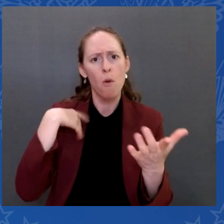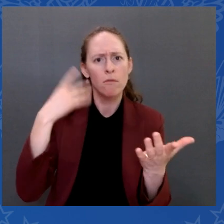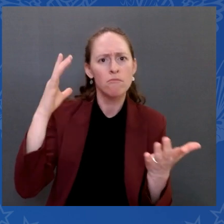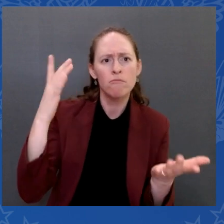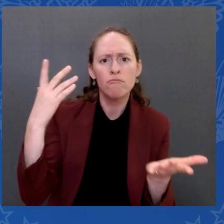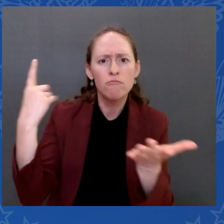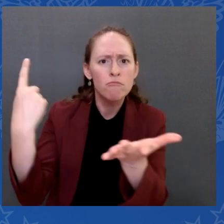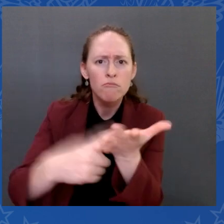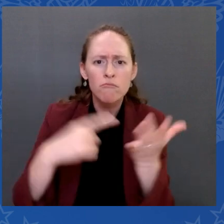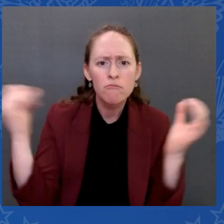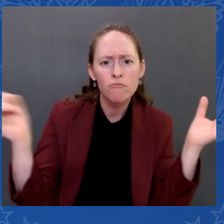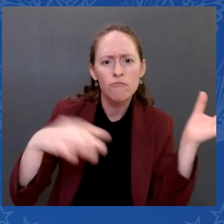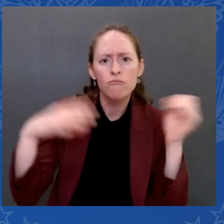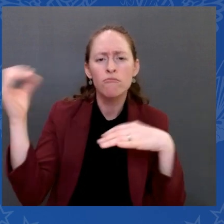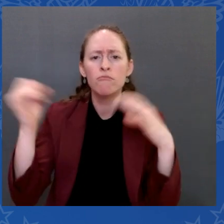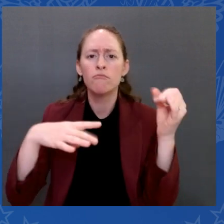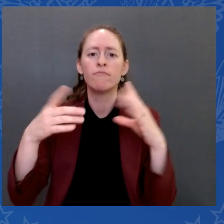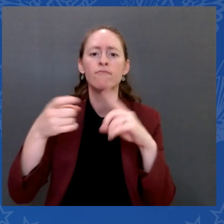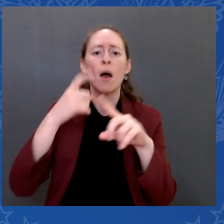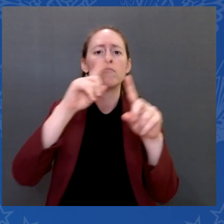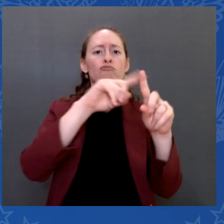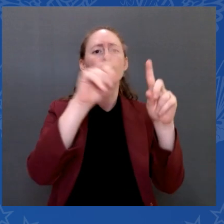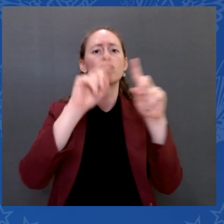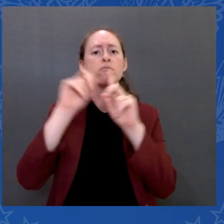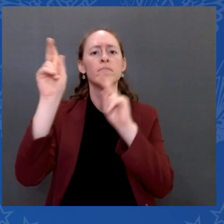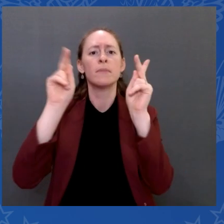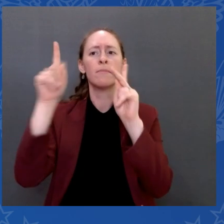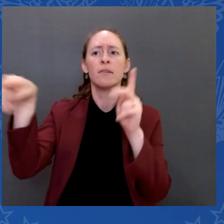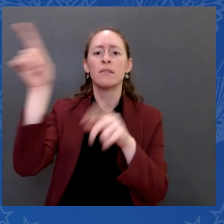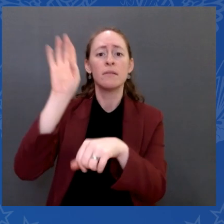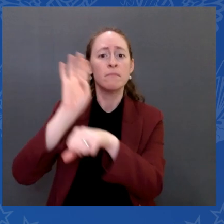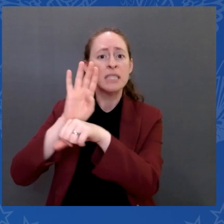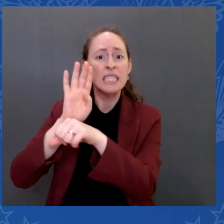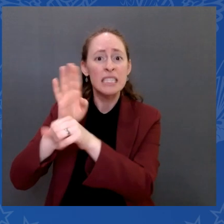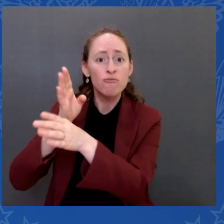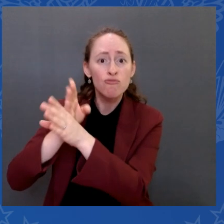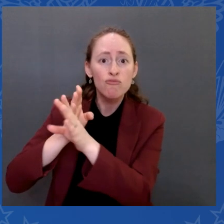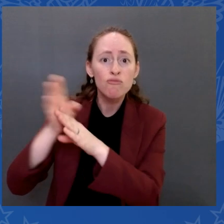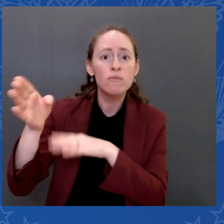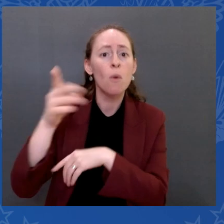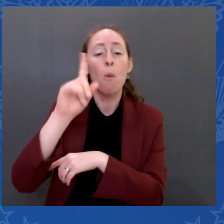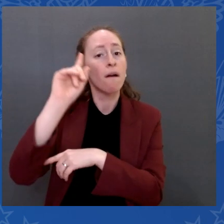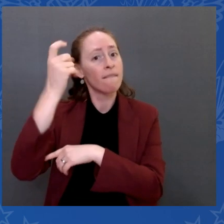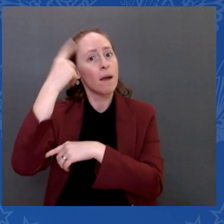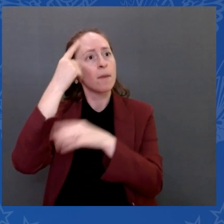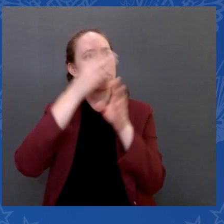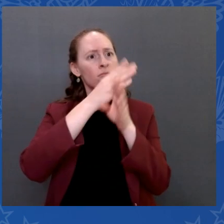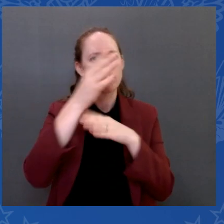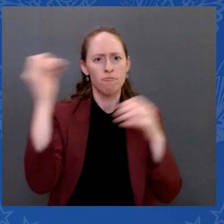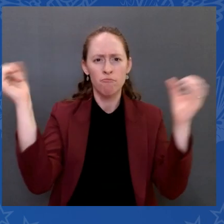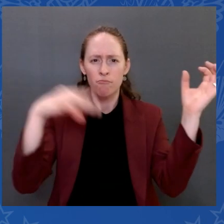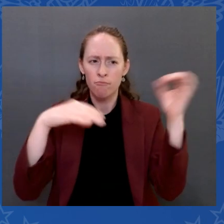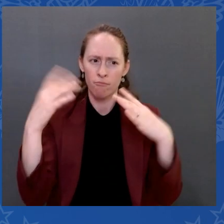Brian? Mr. Deese: Great, thank you, Mr. President. And we are joined here by members of your economic and national security team,